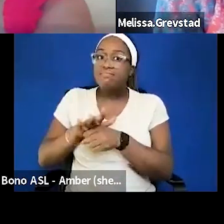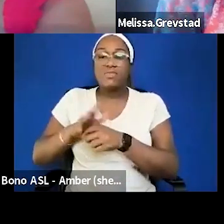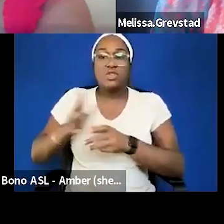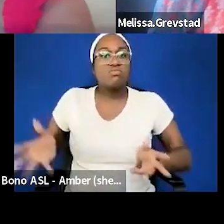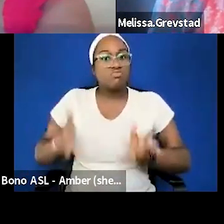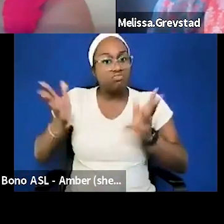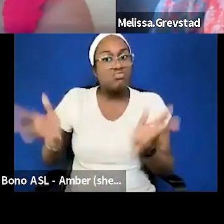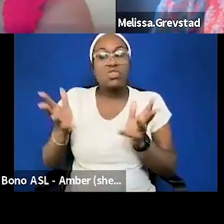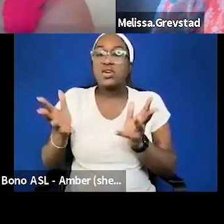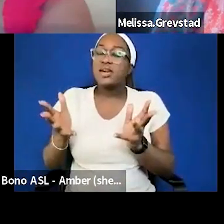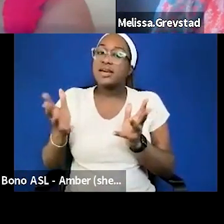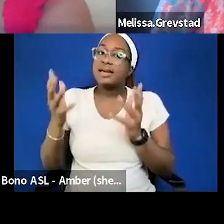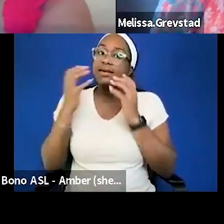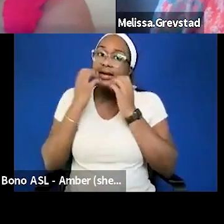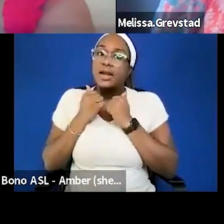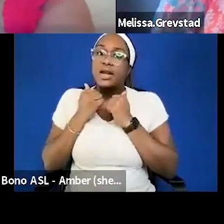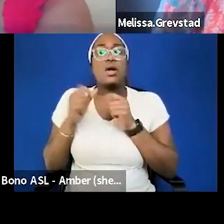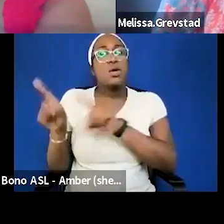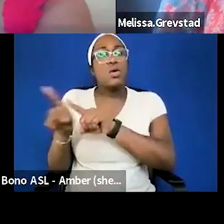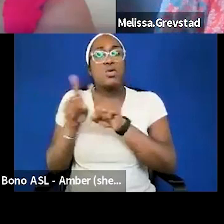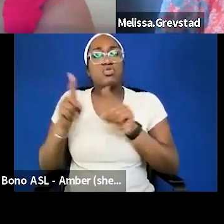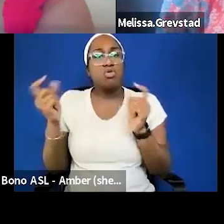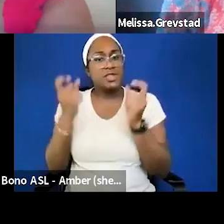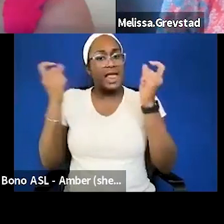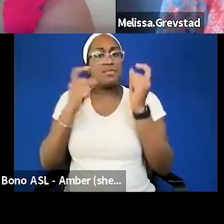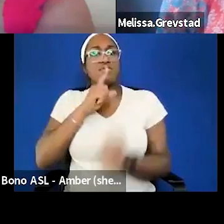but also championing real beauty and challenging of beauty standards